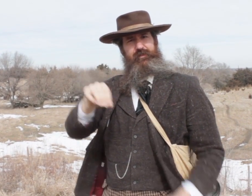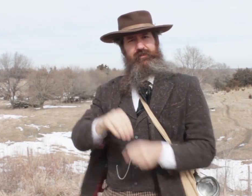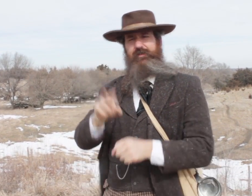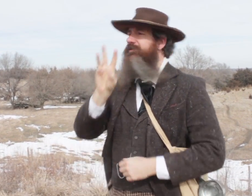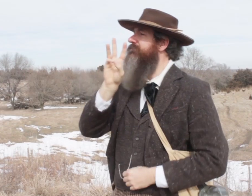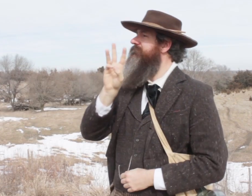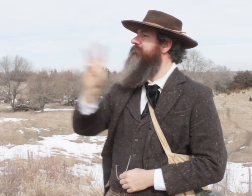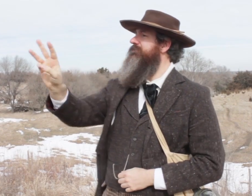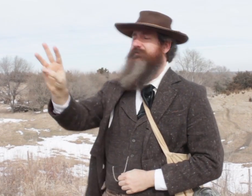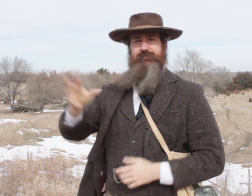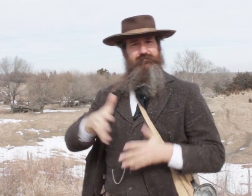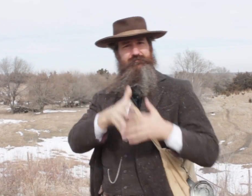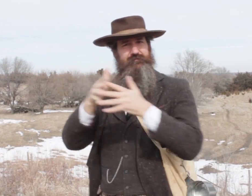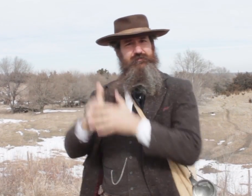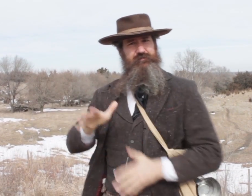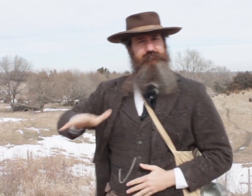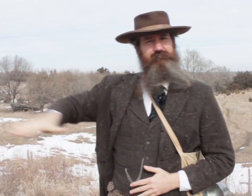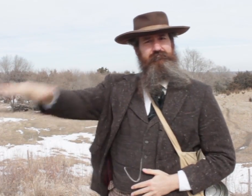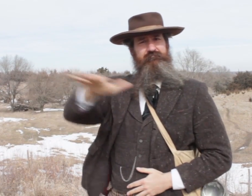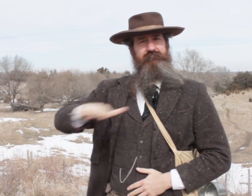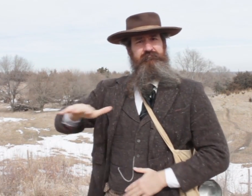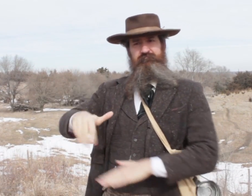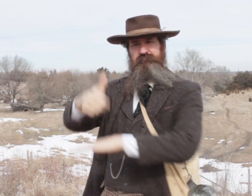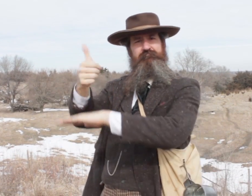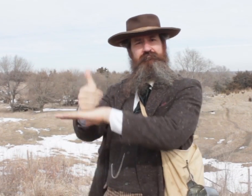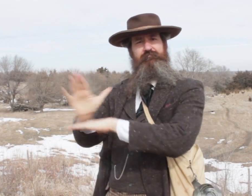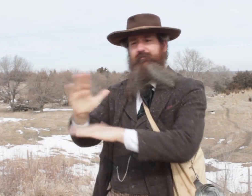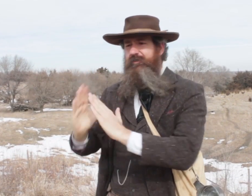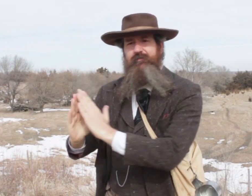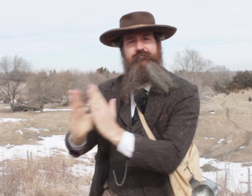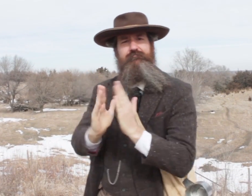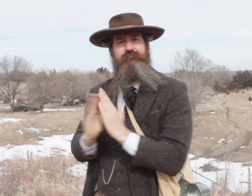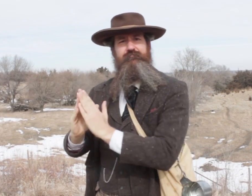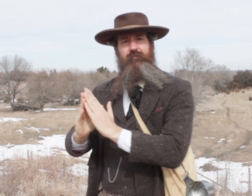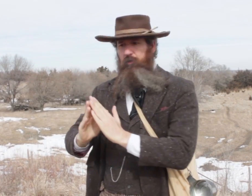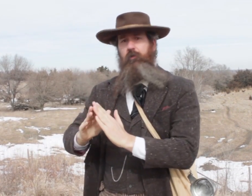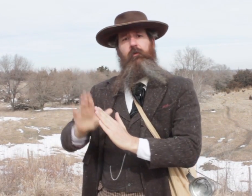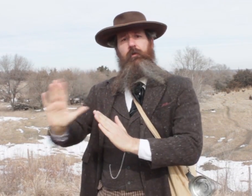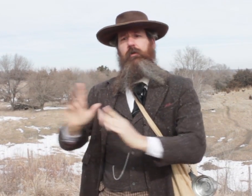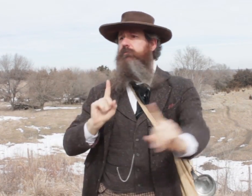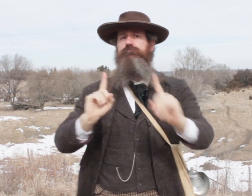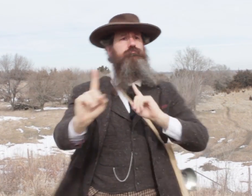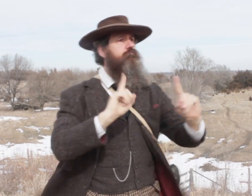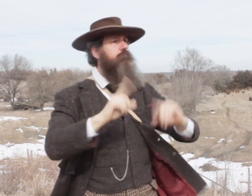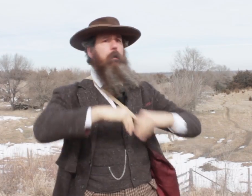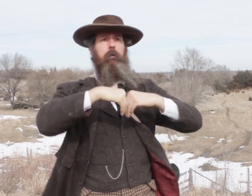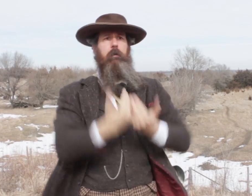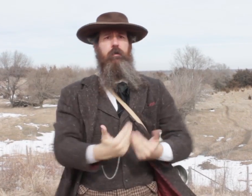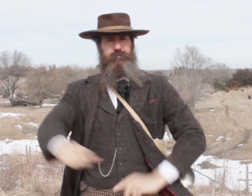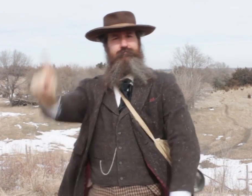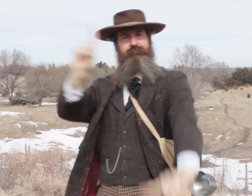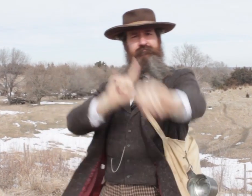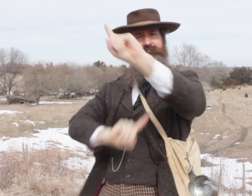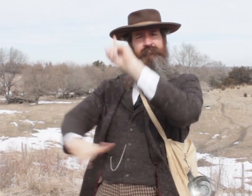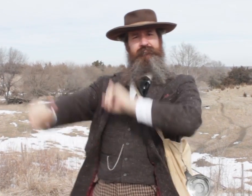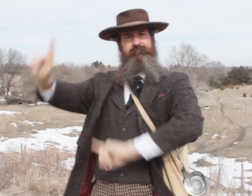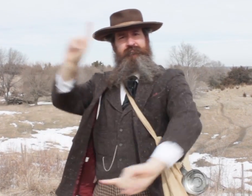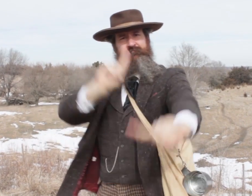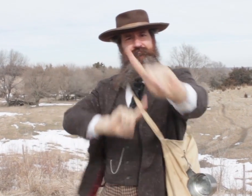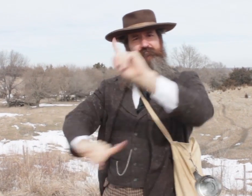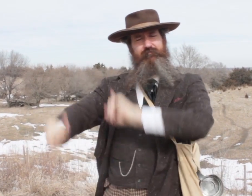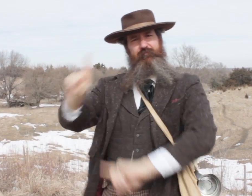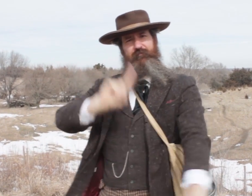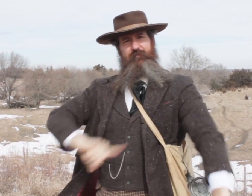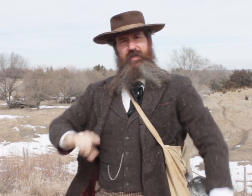the American west, a town where everybody could converse in sign language.